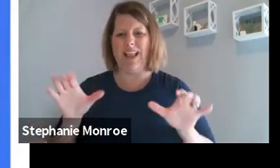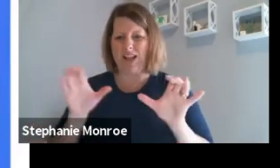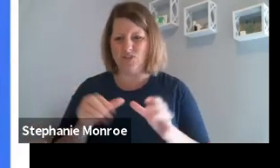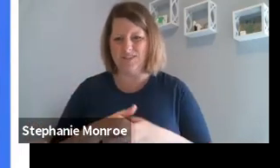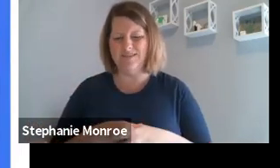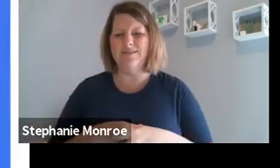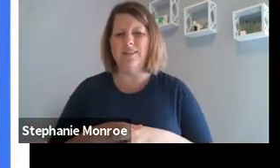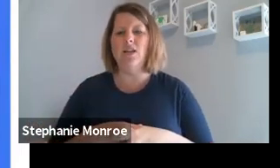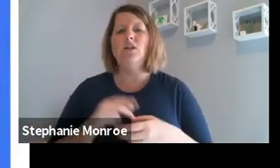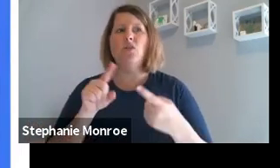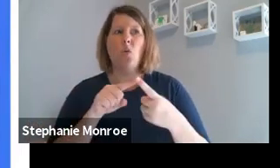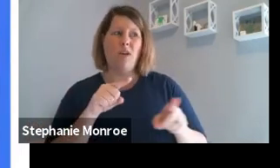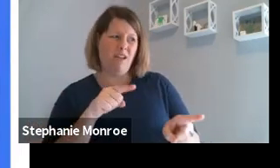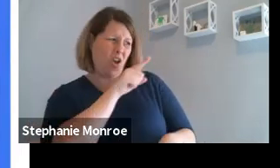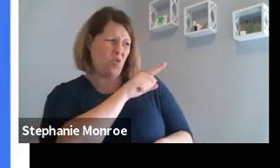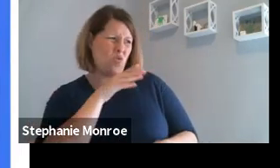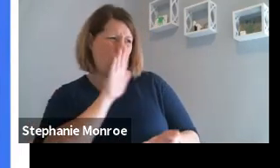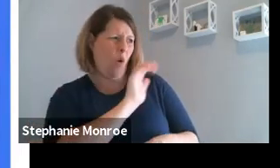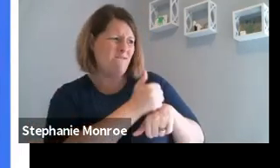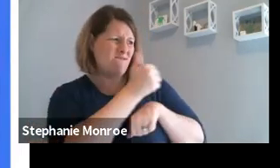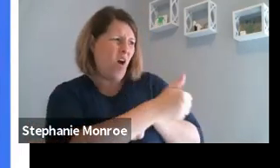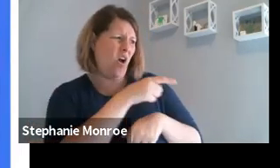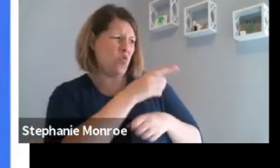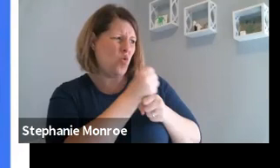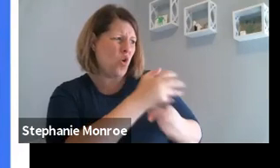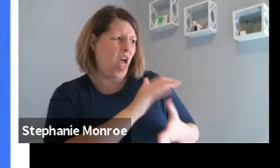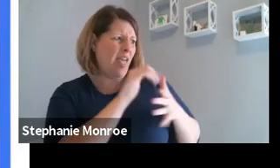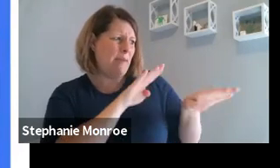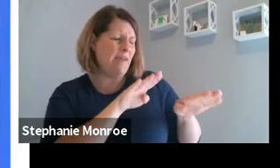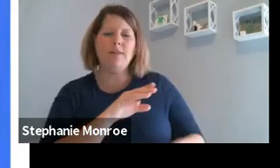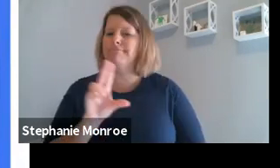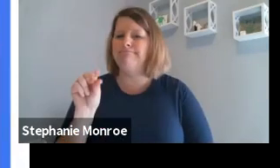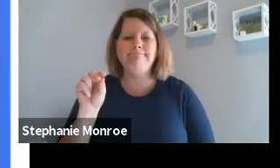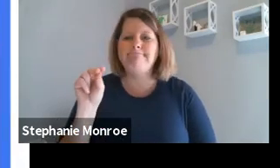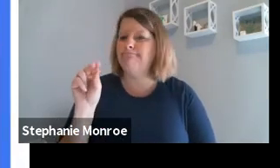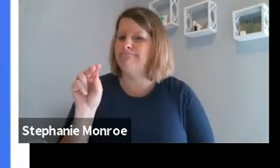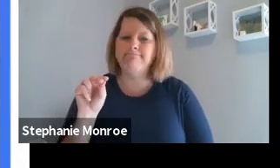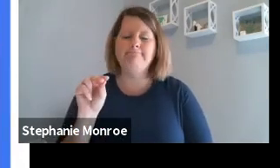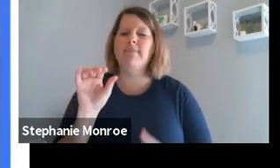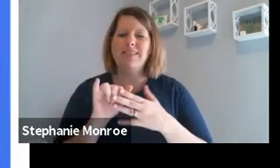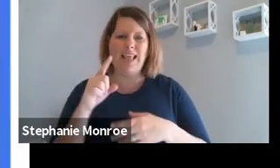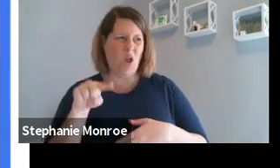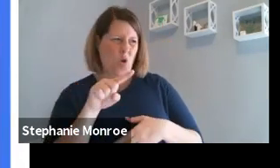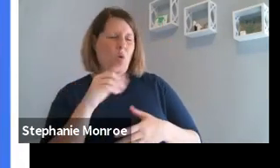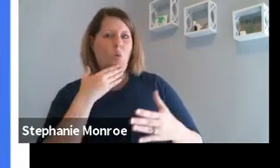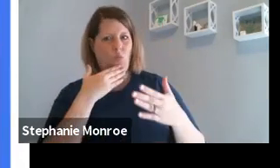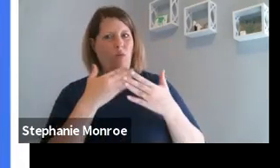is not about the victims causing that behavior, is about a well intentioned behavior that is perpetuated